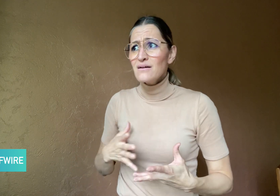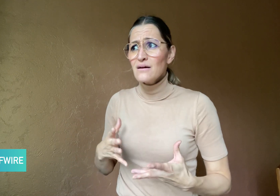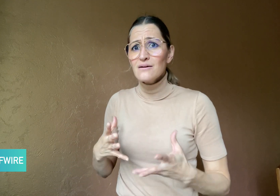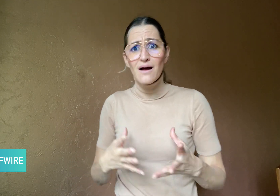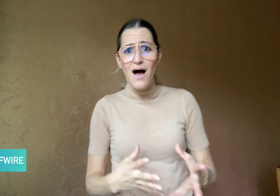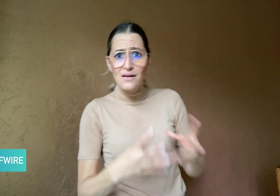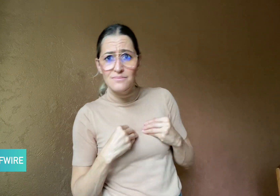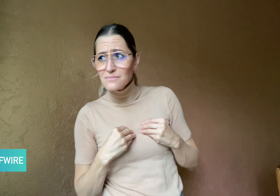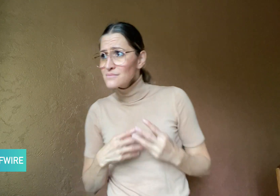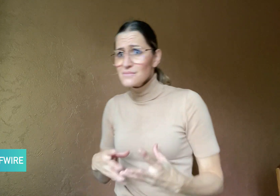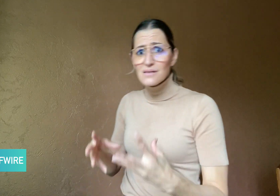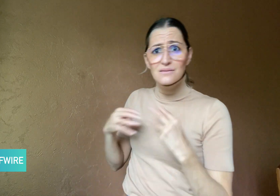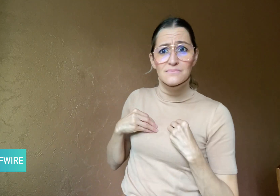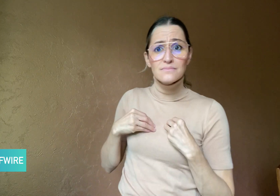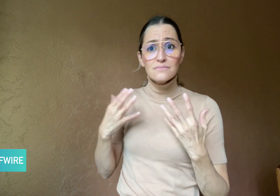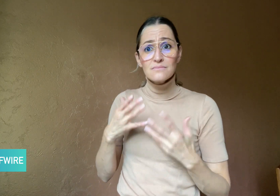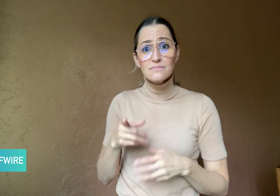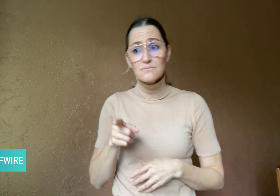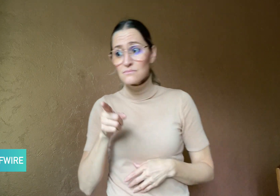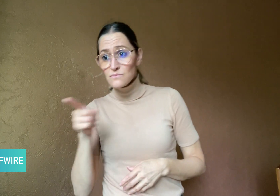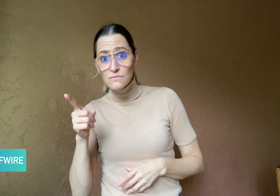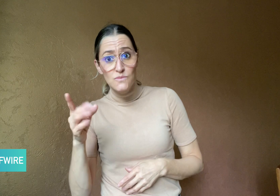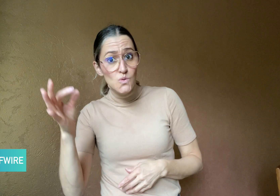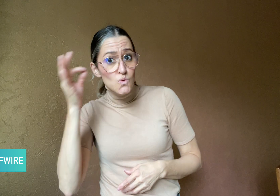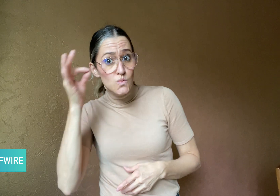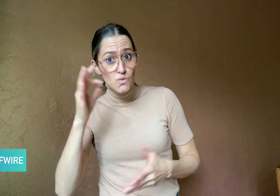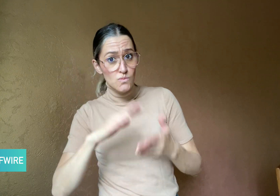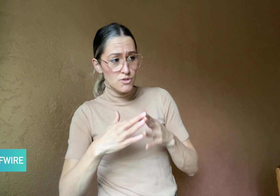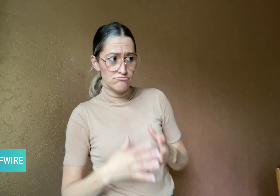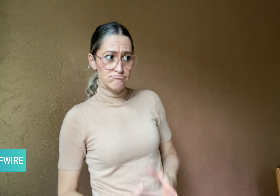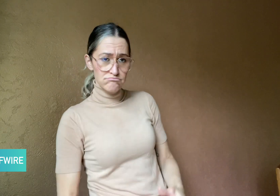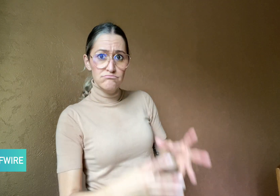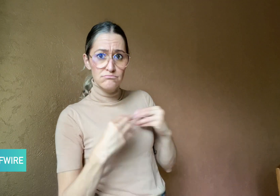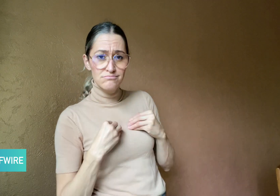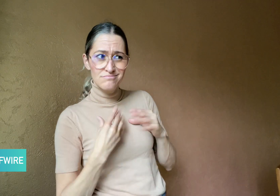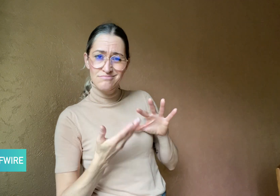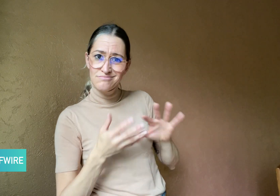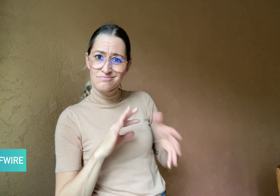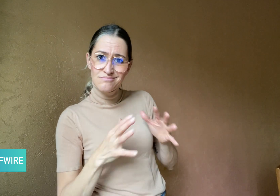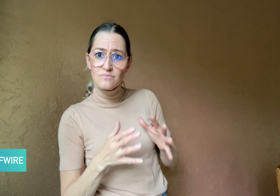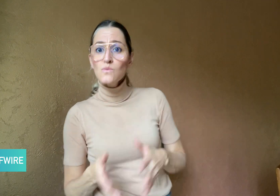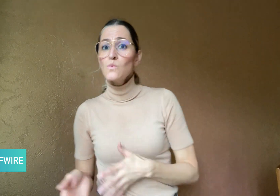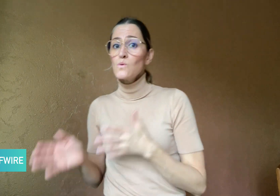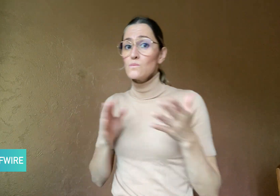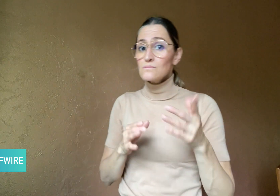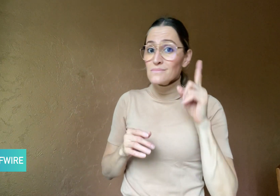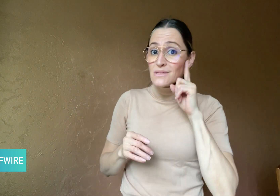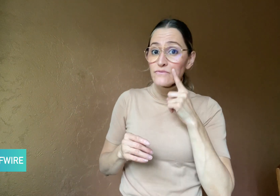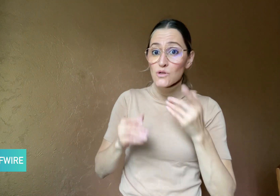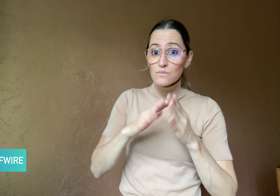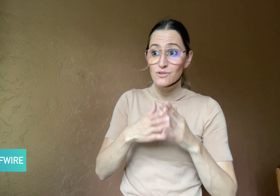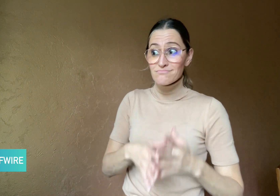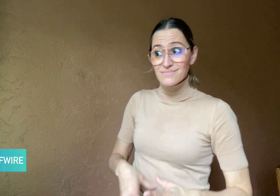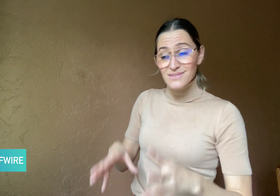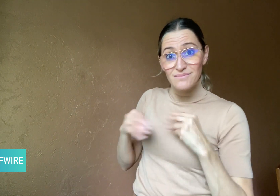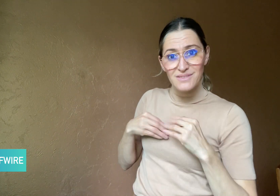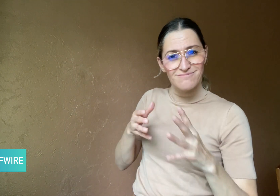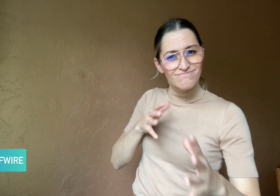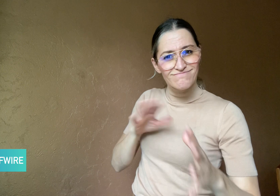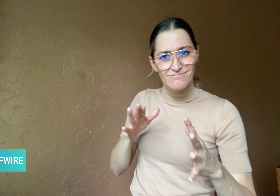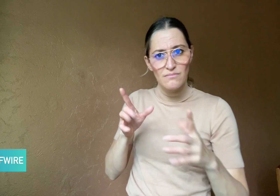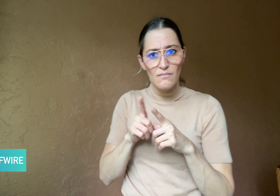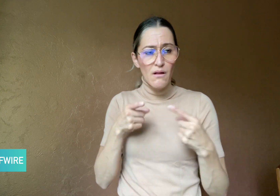community and the Deaf community and end up being stuck